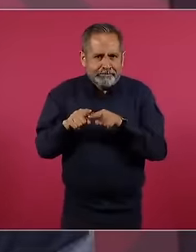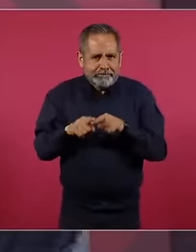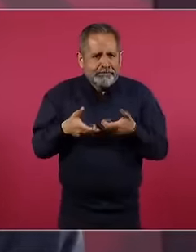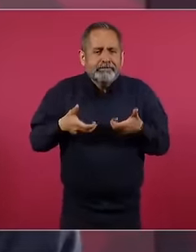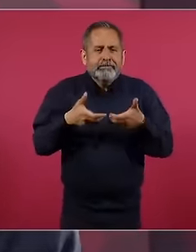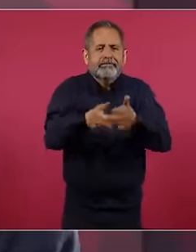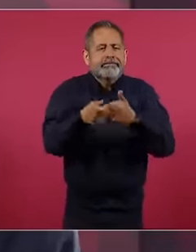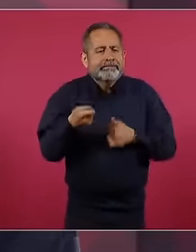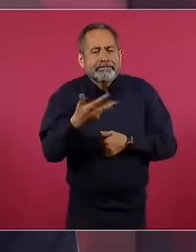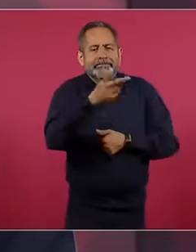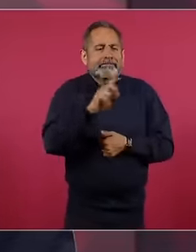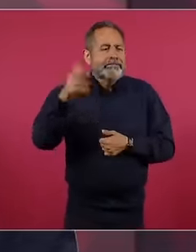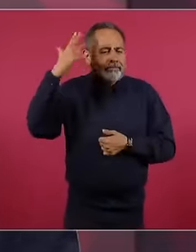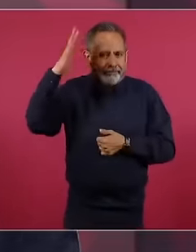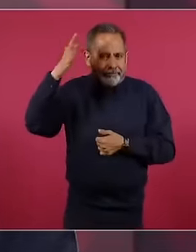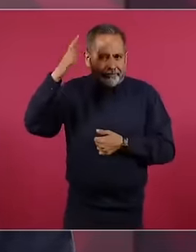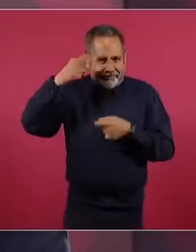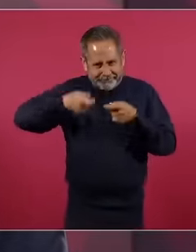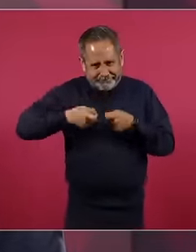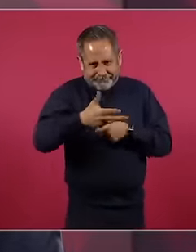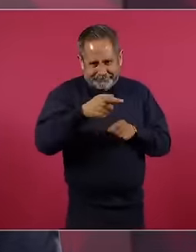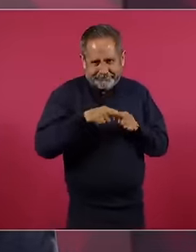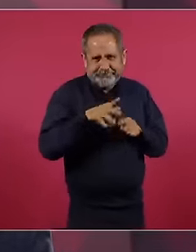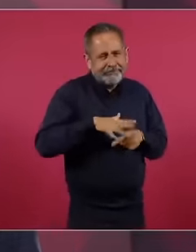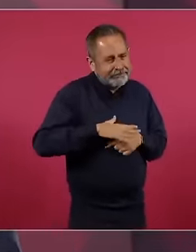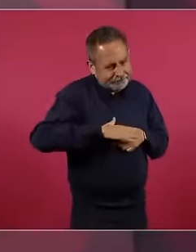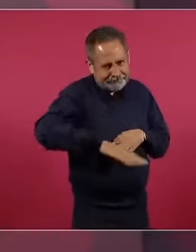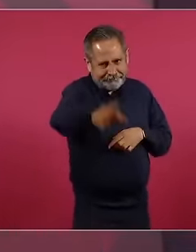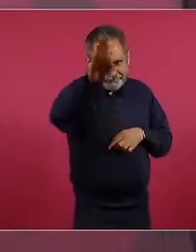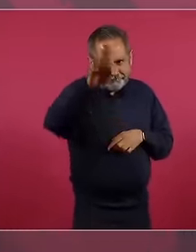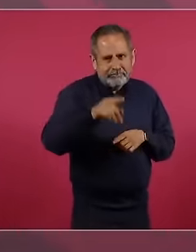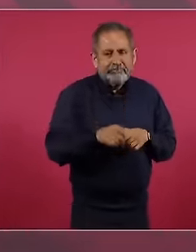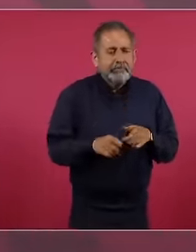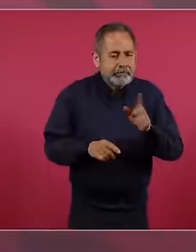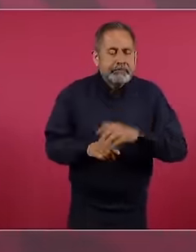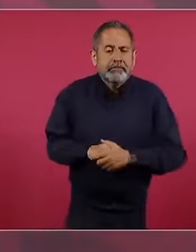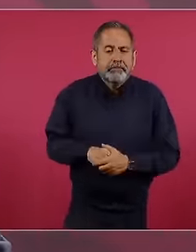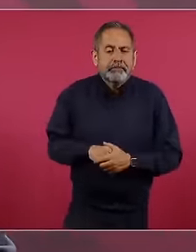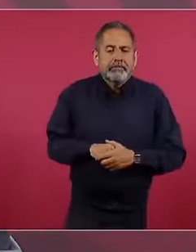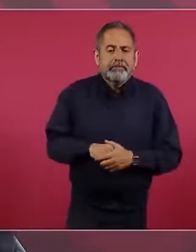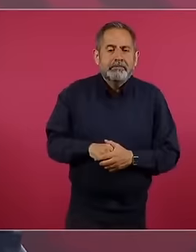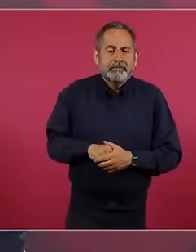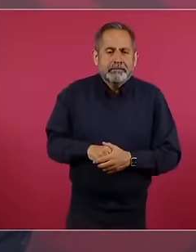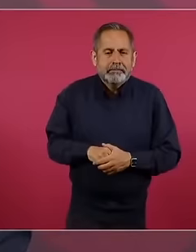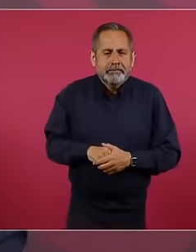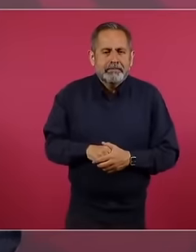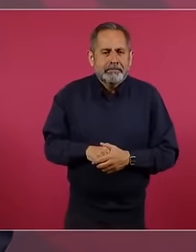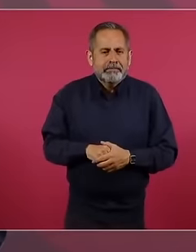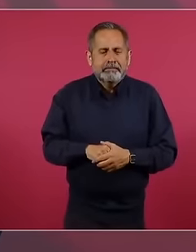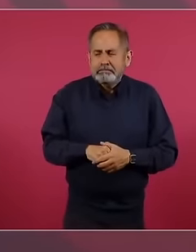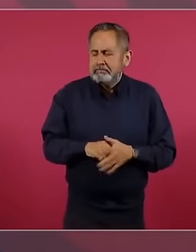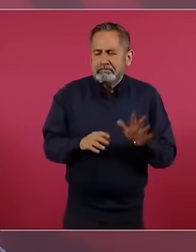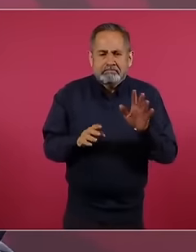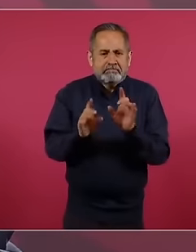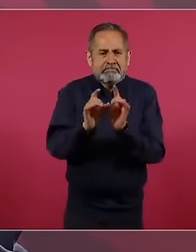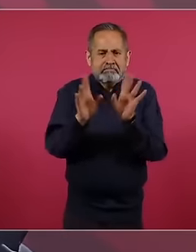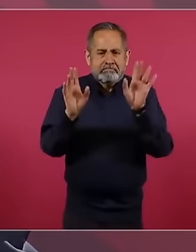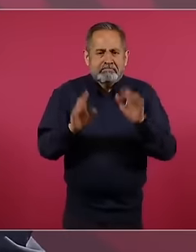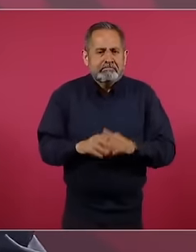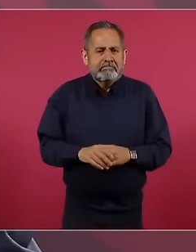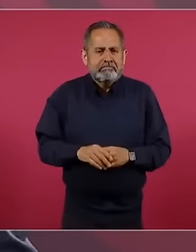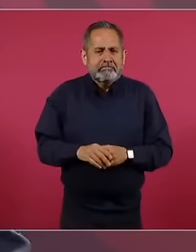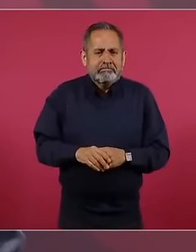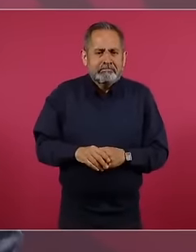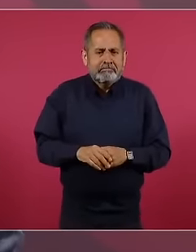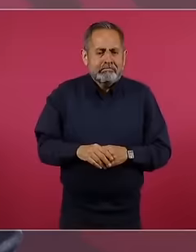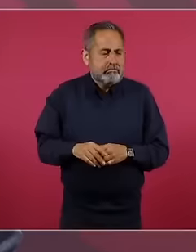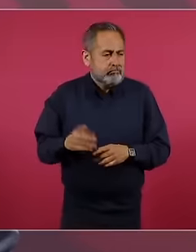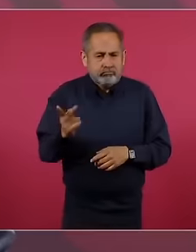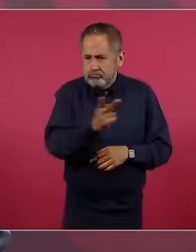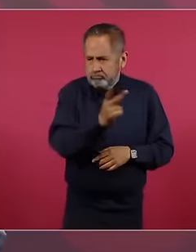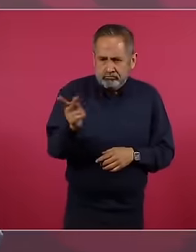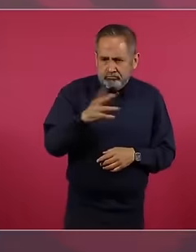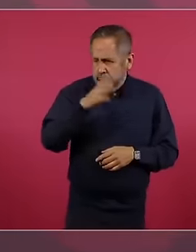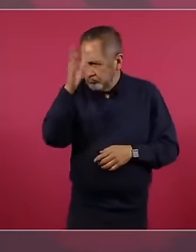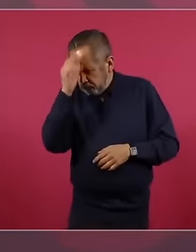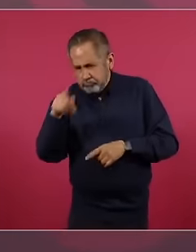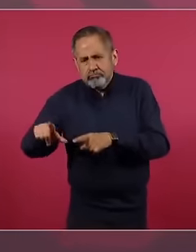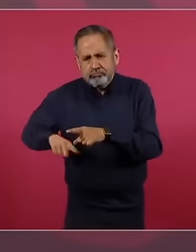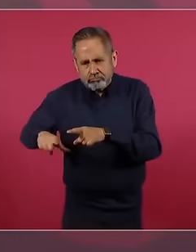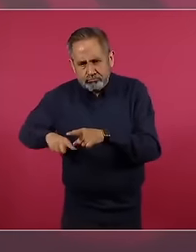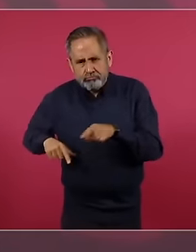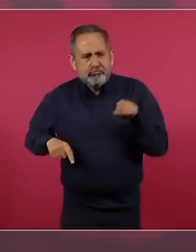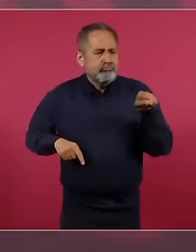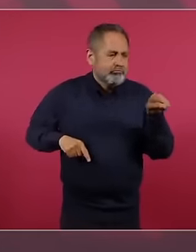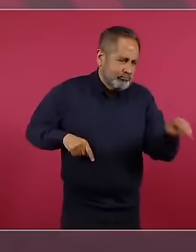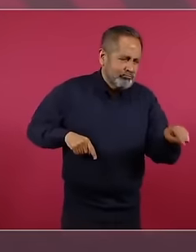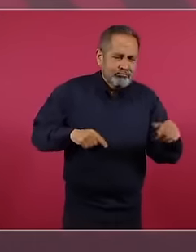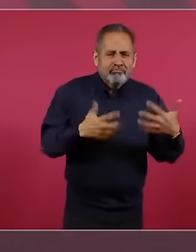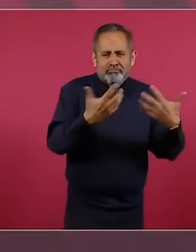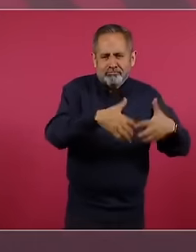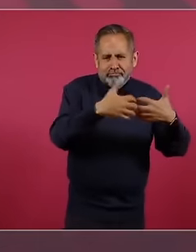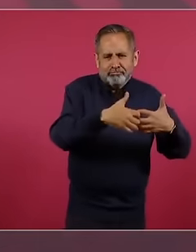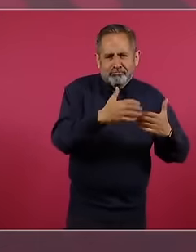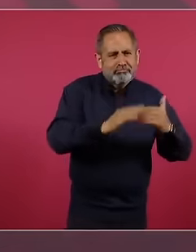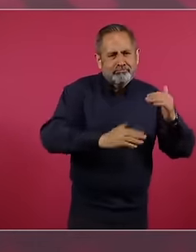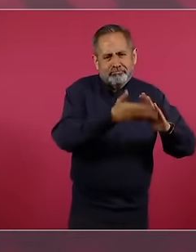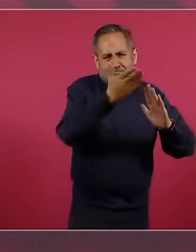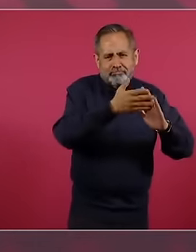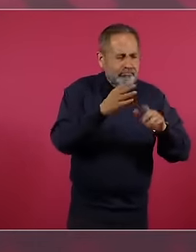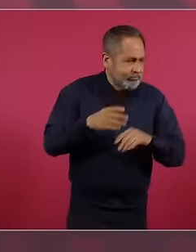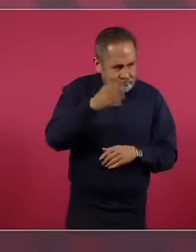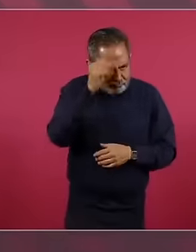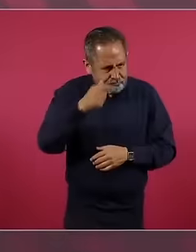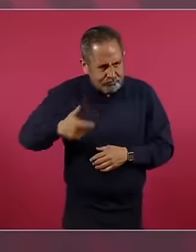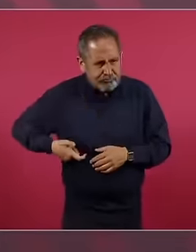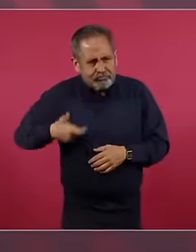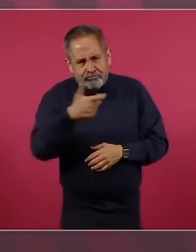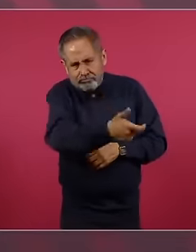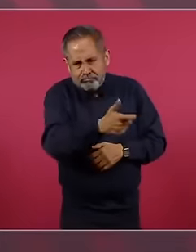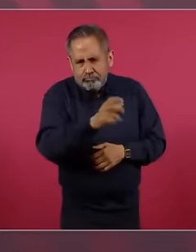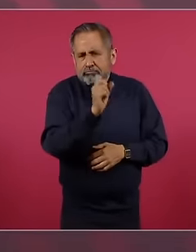Sun, and suddenly they had reached a I agreed to pay the dealer some